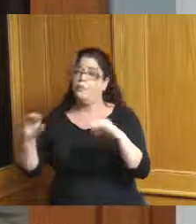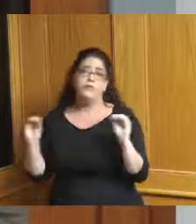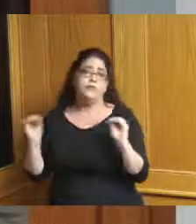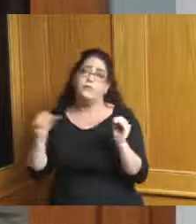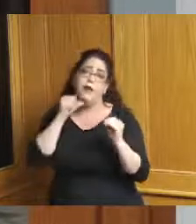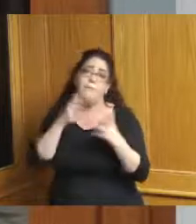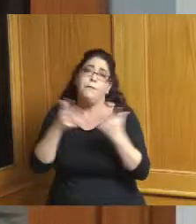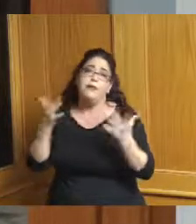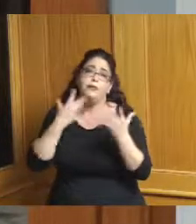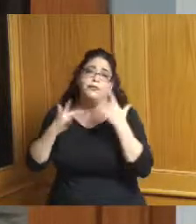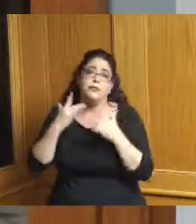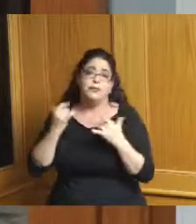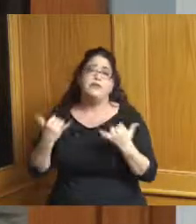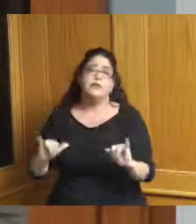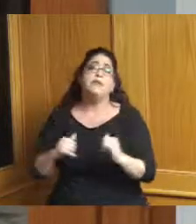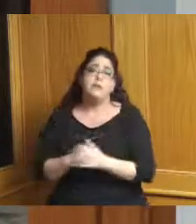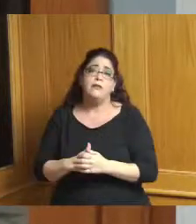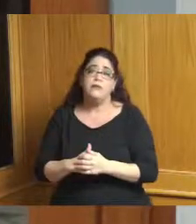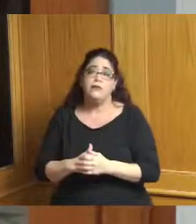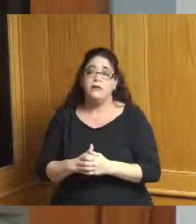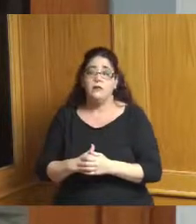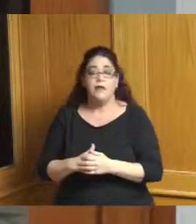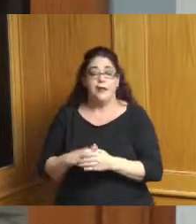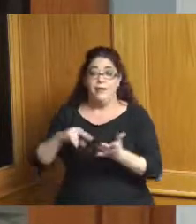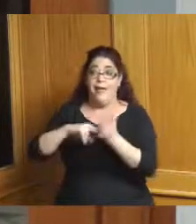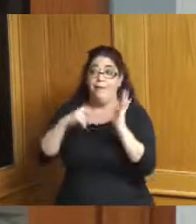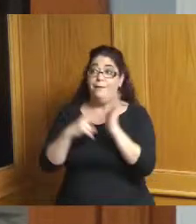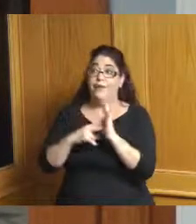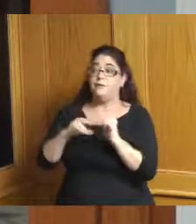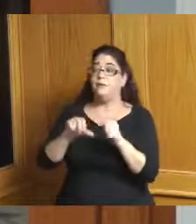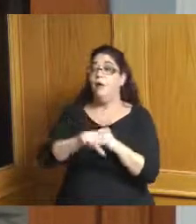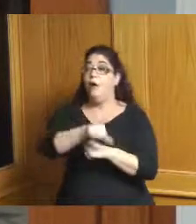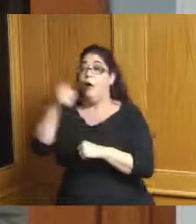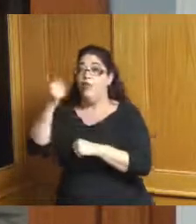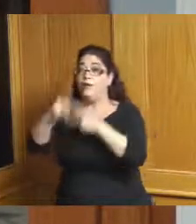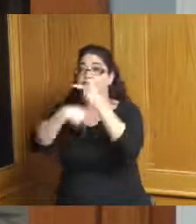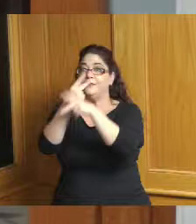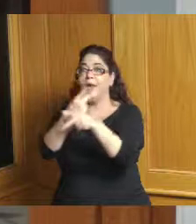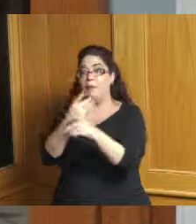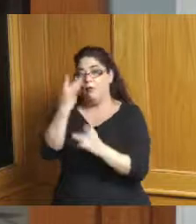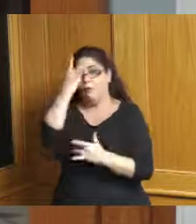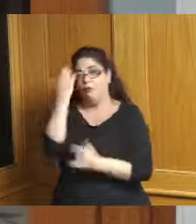which impacts the level of care they can provide other types of illnesses and so what they do is